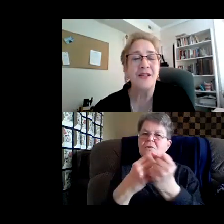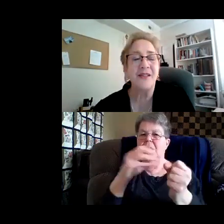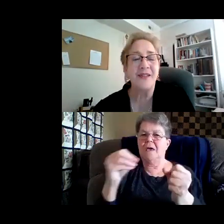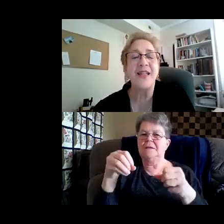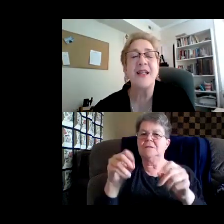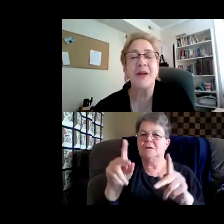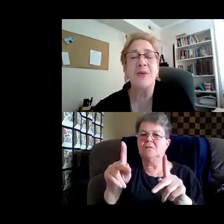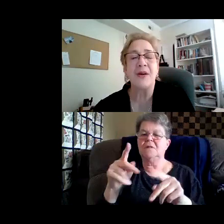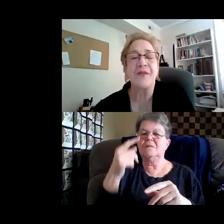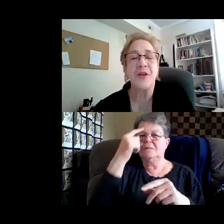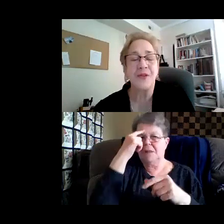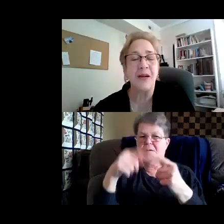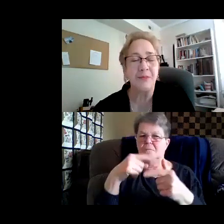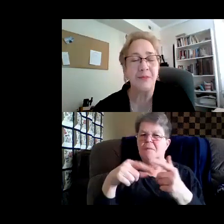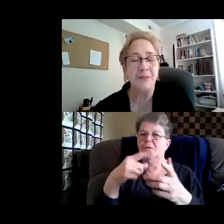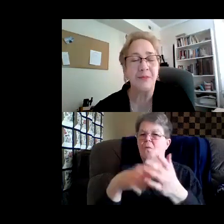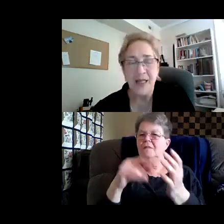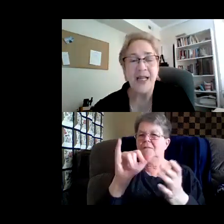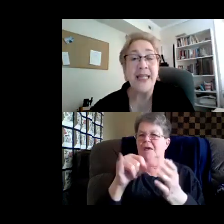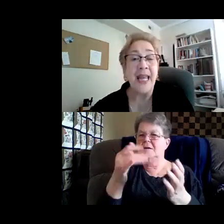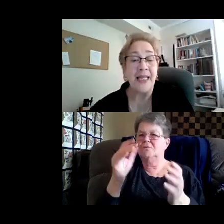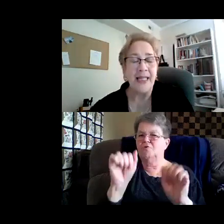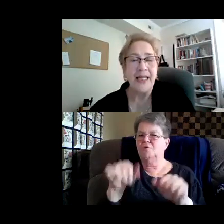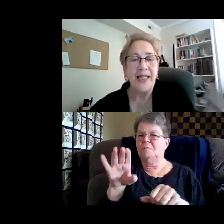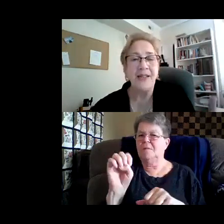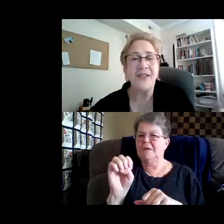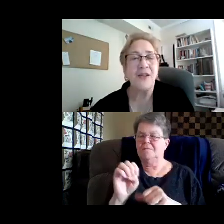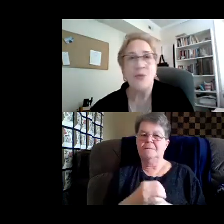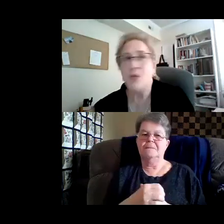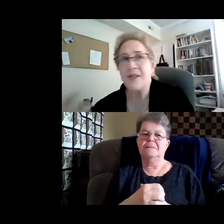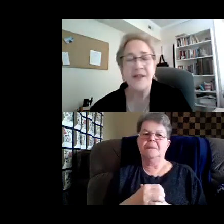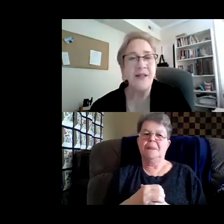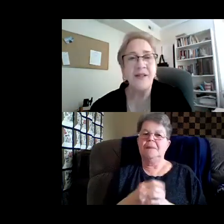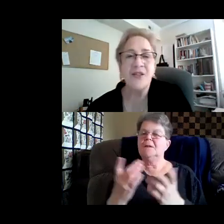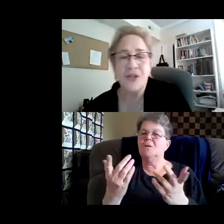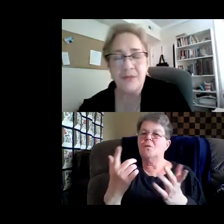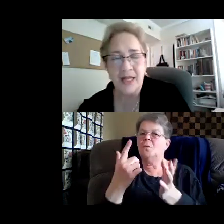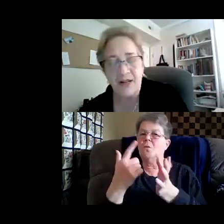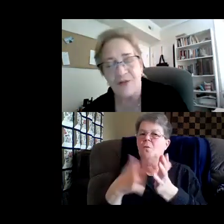So let's think about what those might be. Again, it's what's in decision-making?